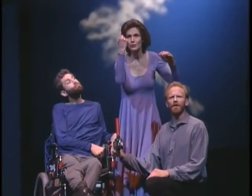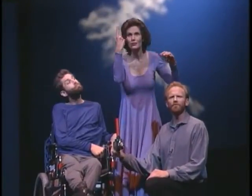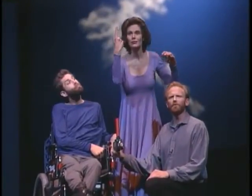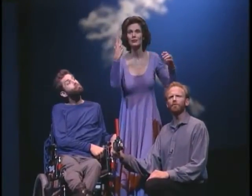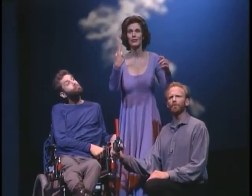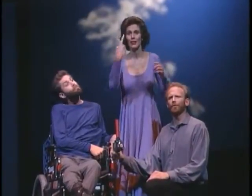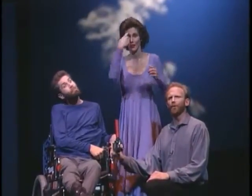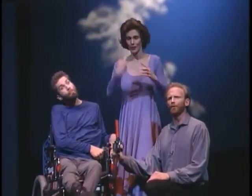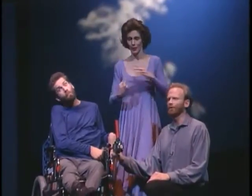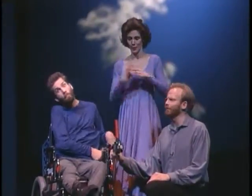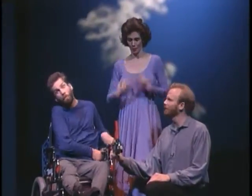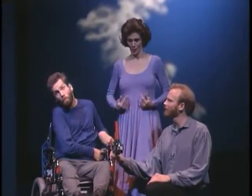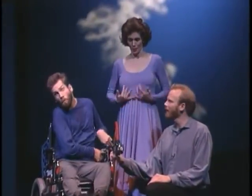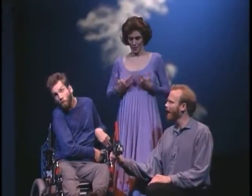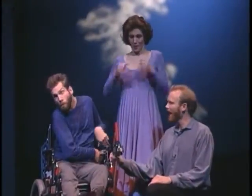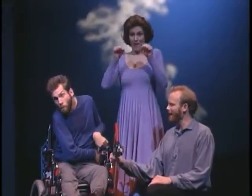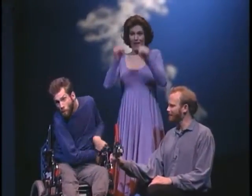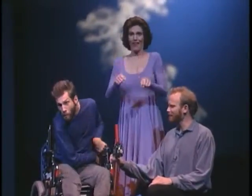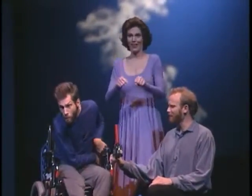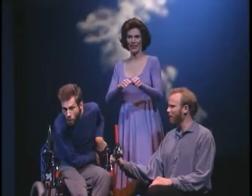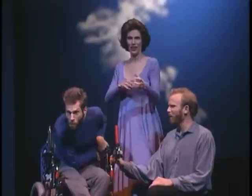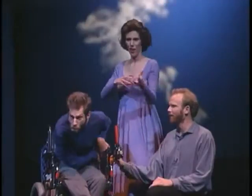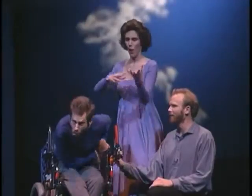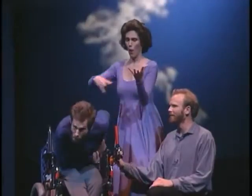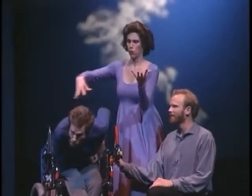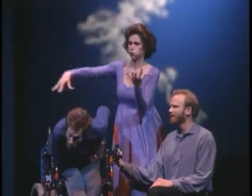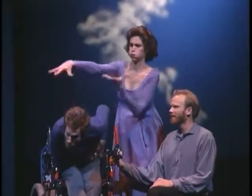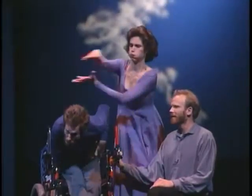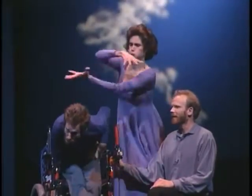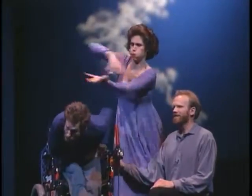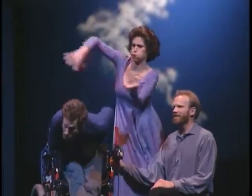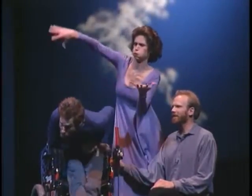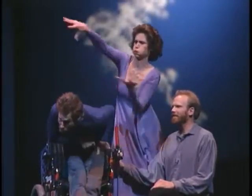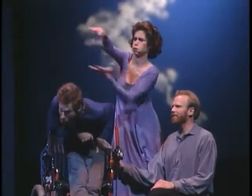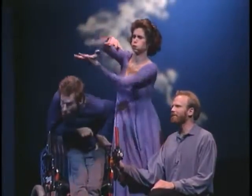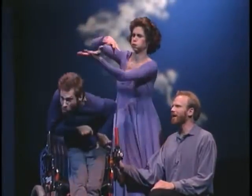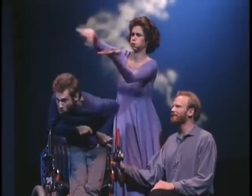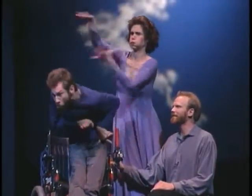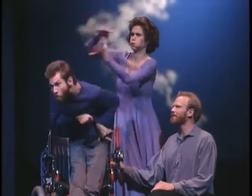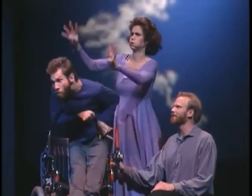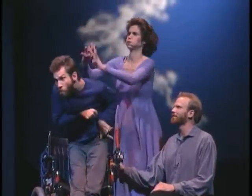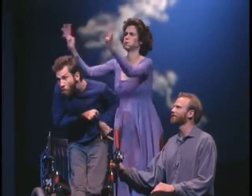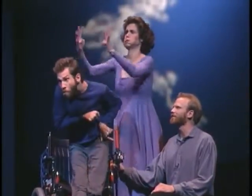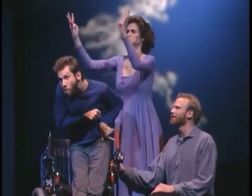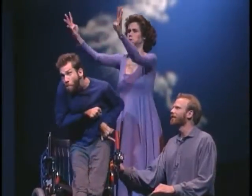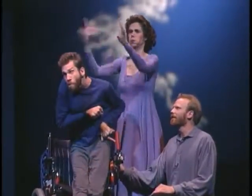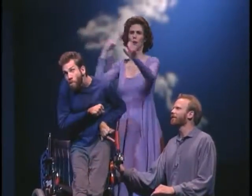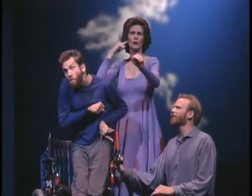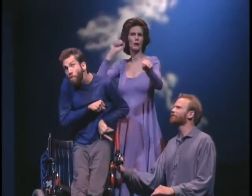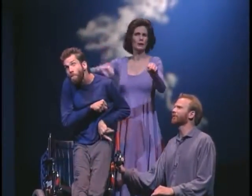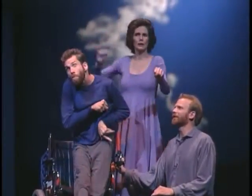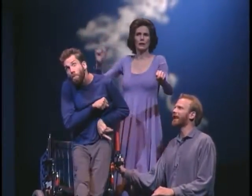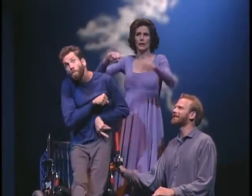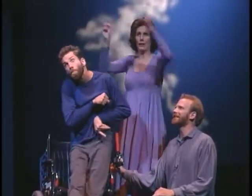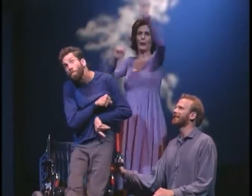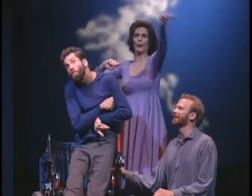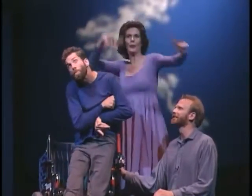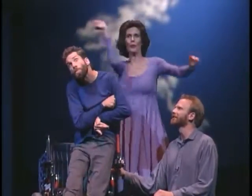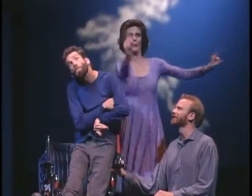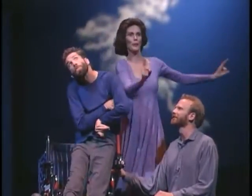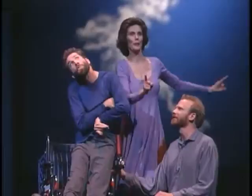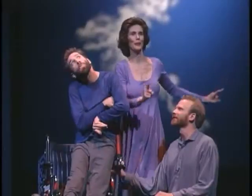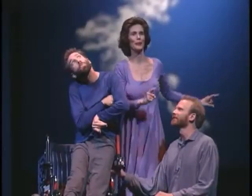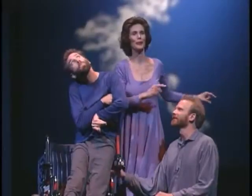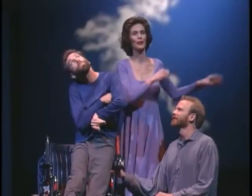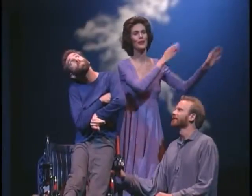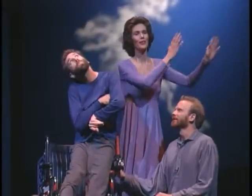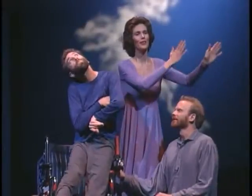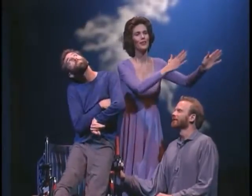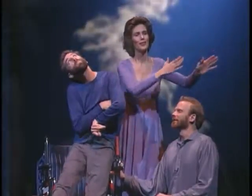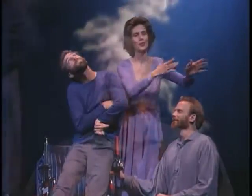can move the world I am a storm a cyclone of ideas thunder and lightning a